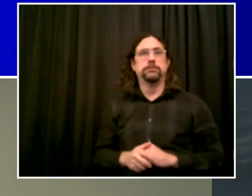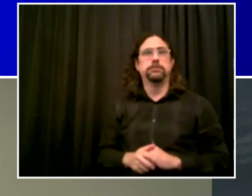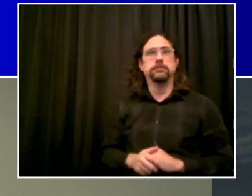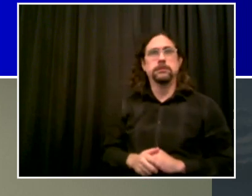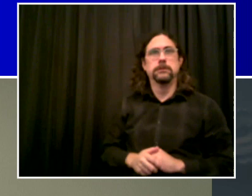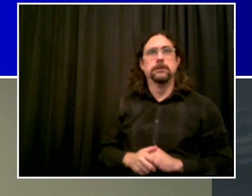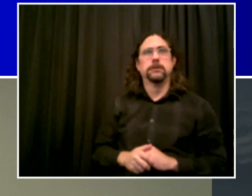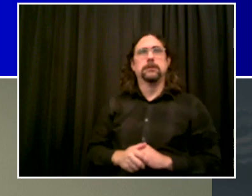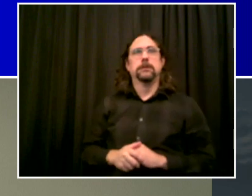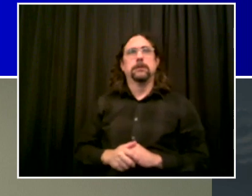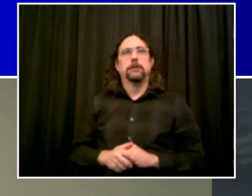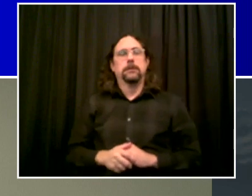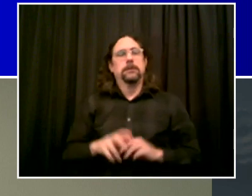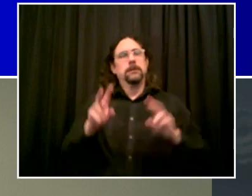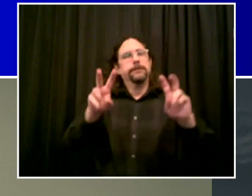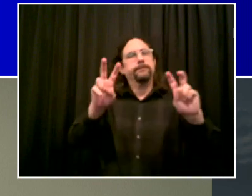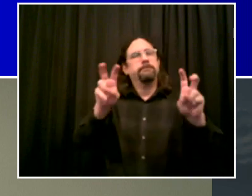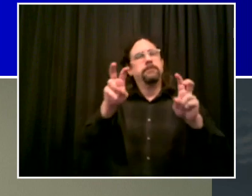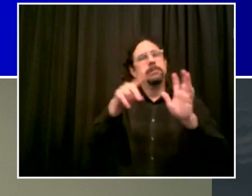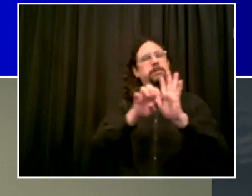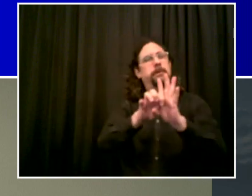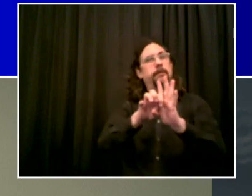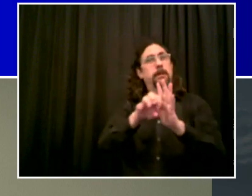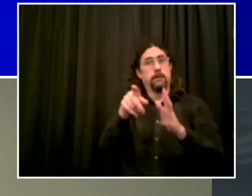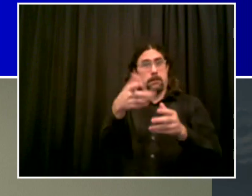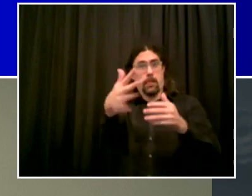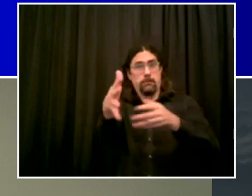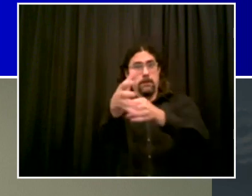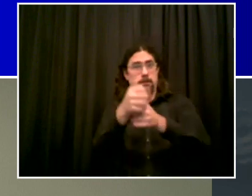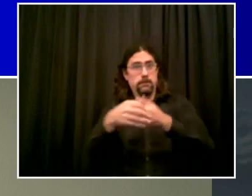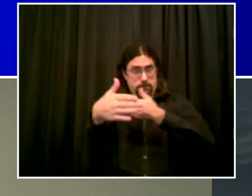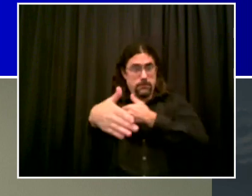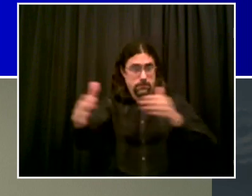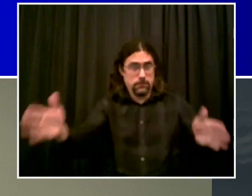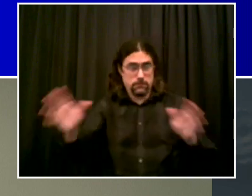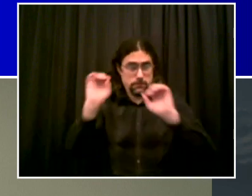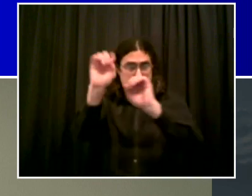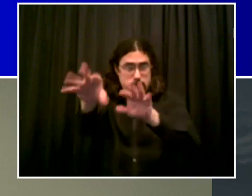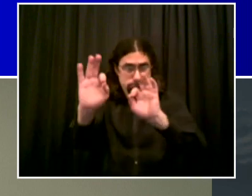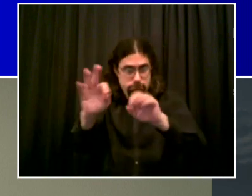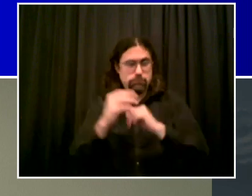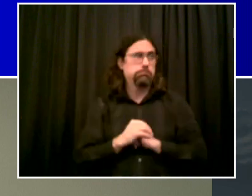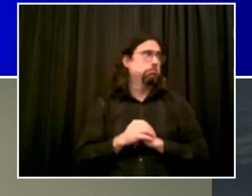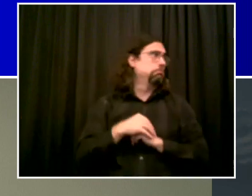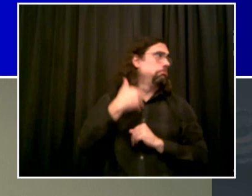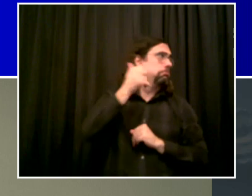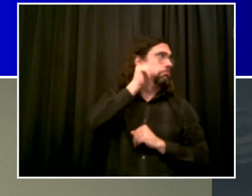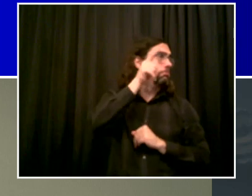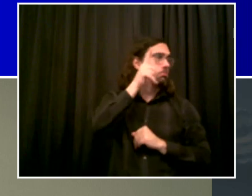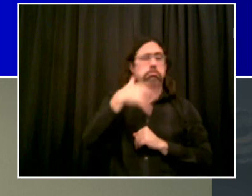YOU TO EXIT YOU CAN DO SO ATTHE APPROPRTEIA TIME. WE SALO HAVE A